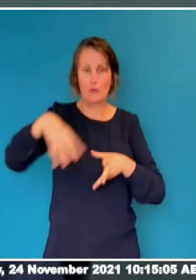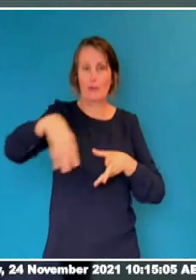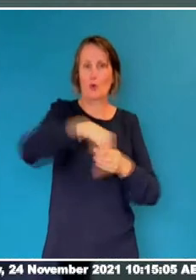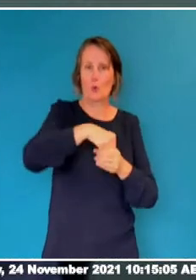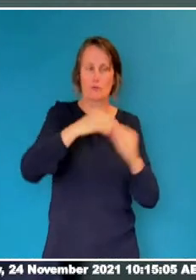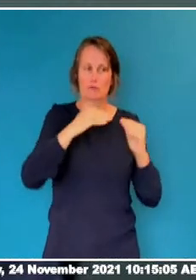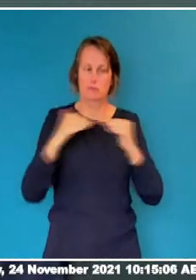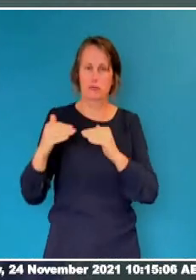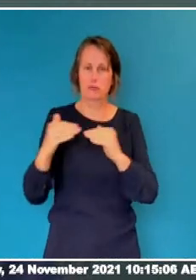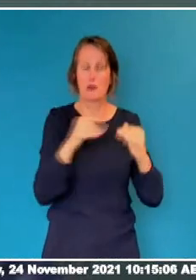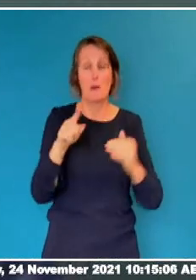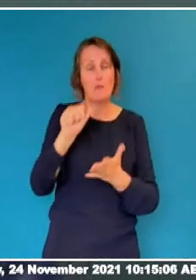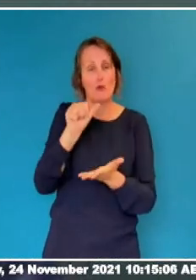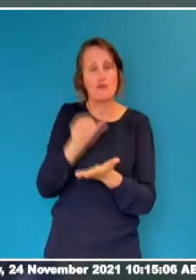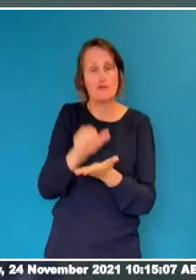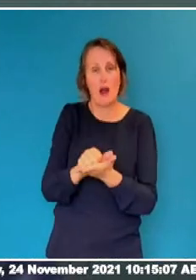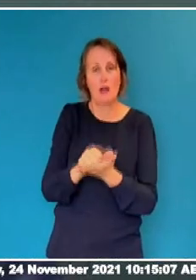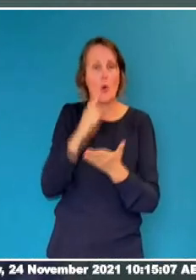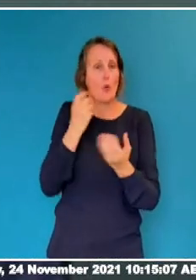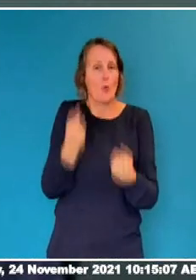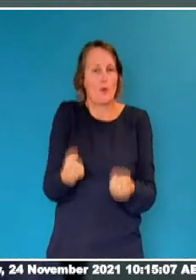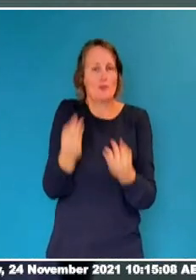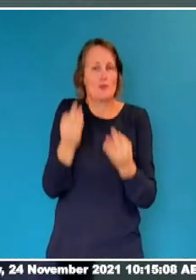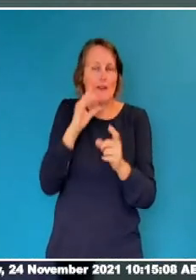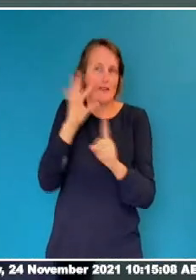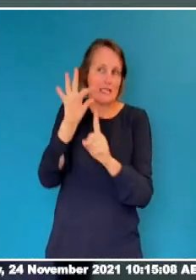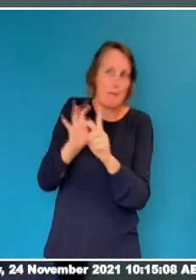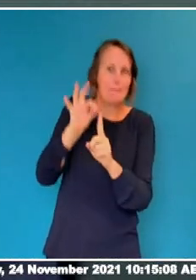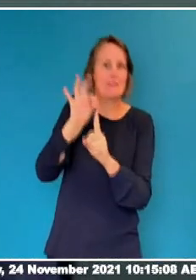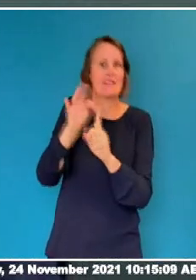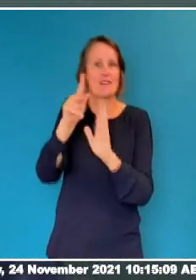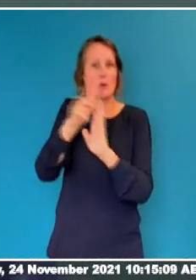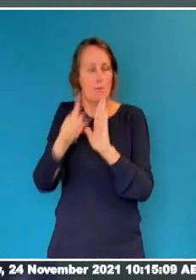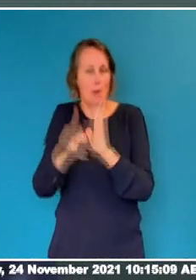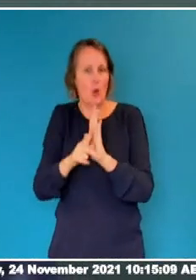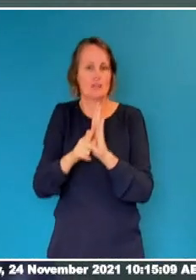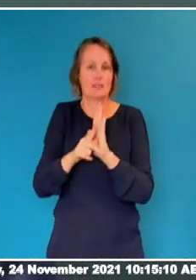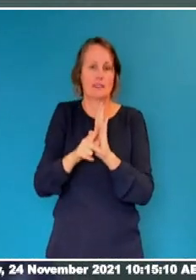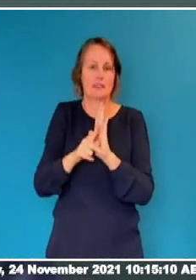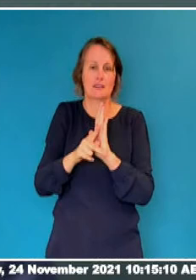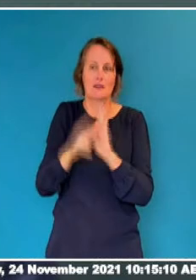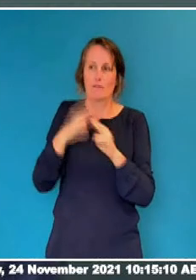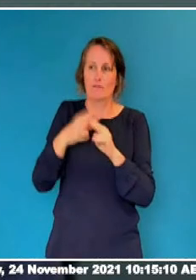But you're right, we don't have a specific policy or training to those managers that